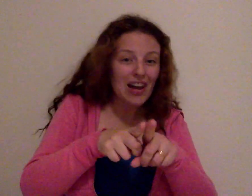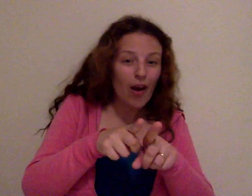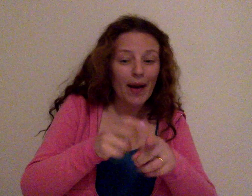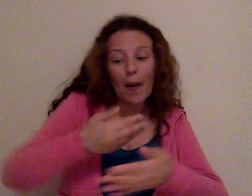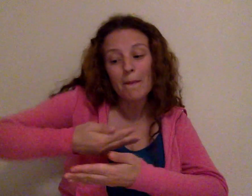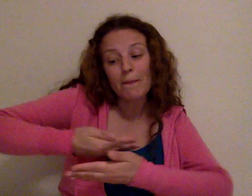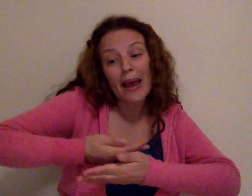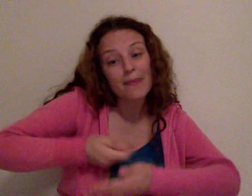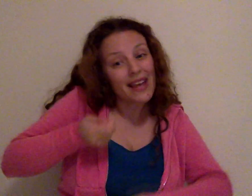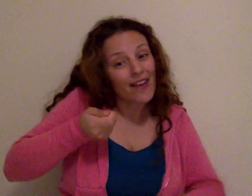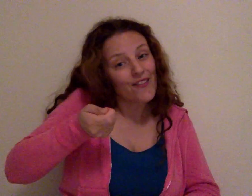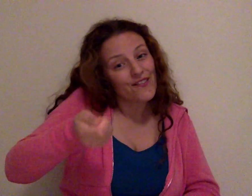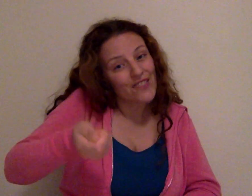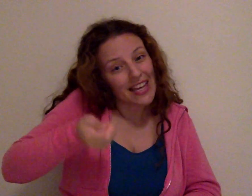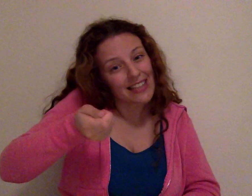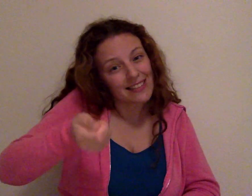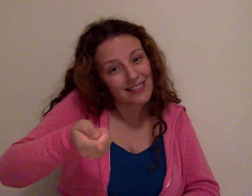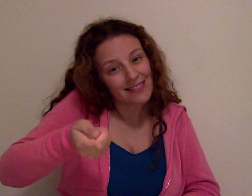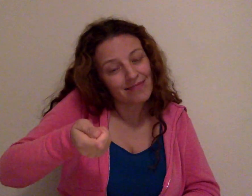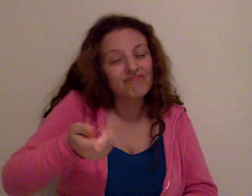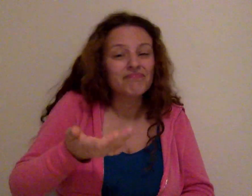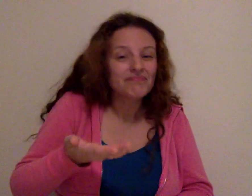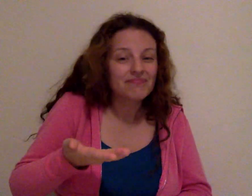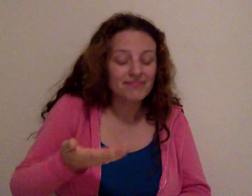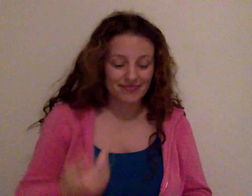Like baby fed.